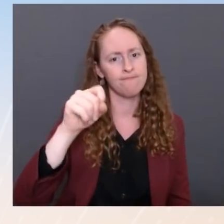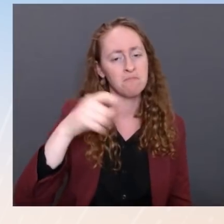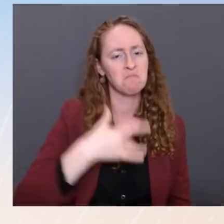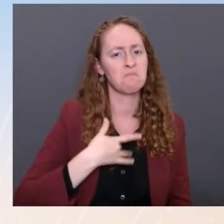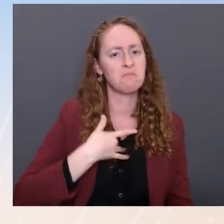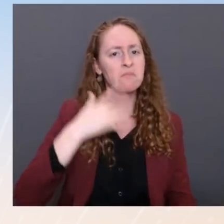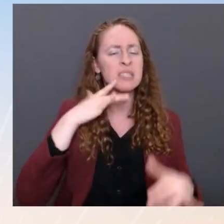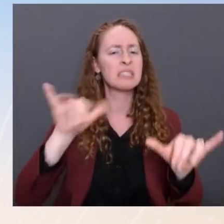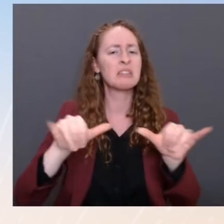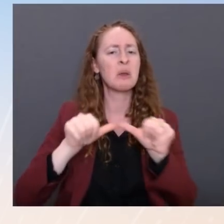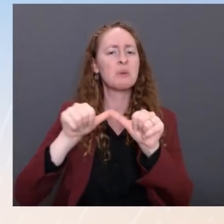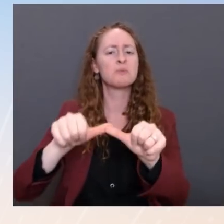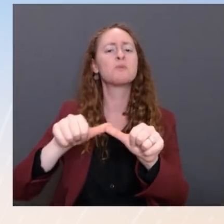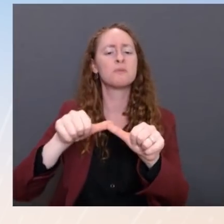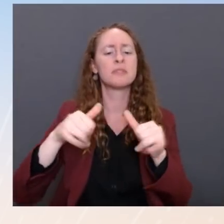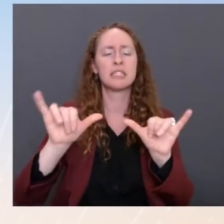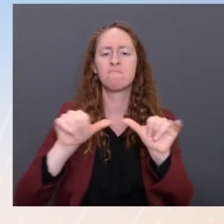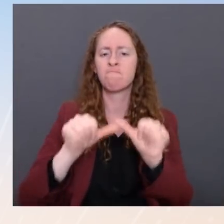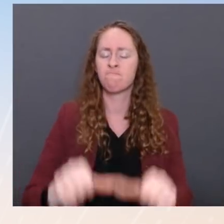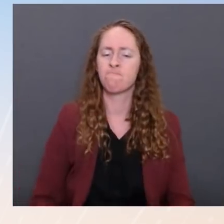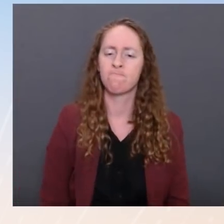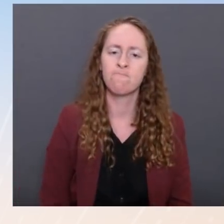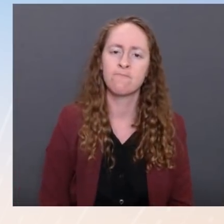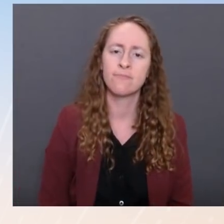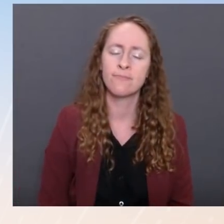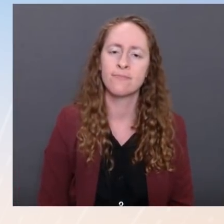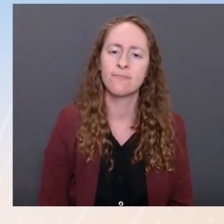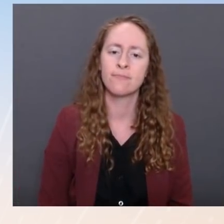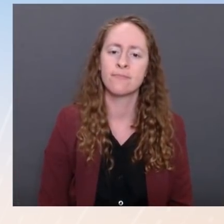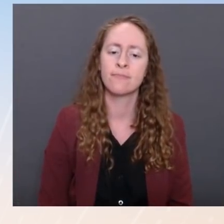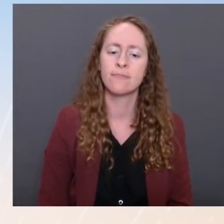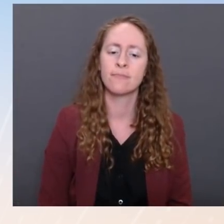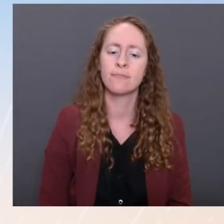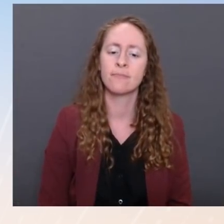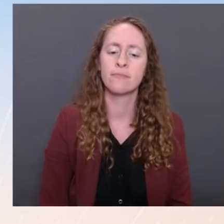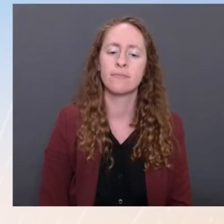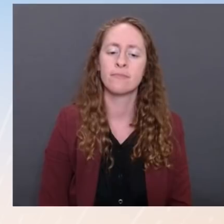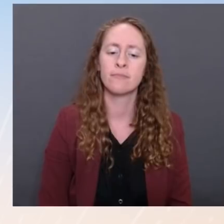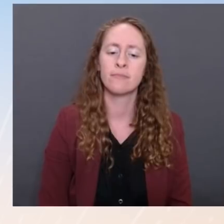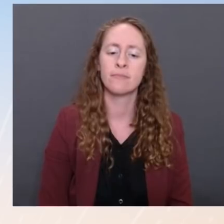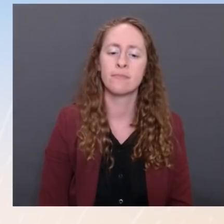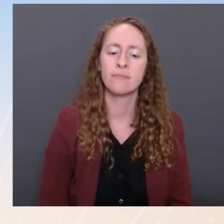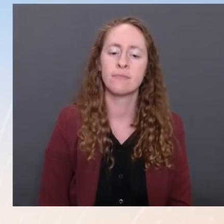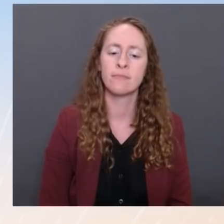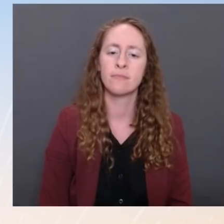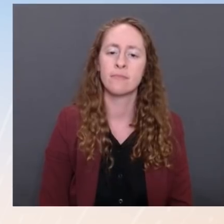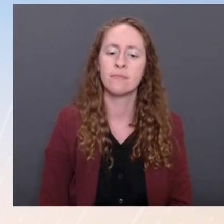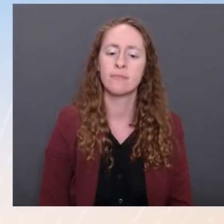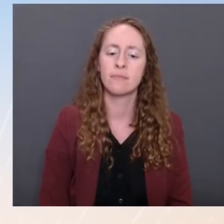The Press: I'm sorry. I'm sorry. Does this give the President more pause that President Zelenskyy himself